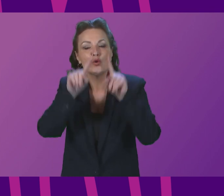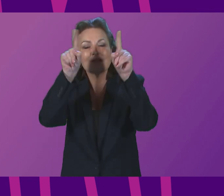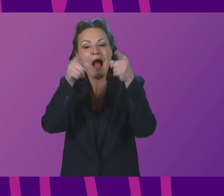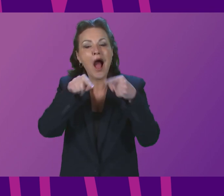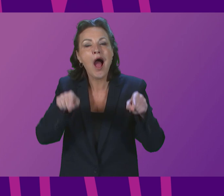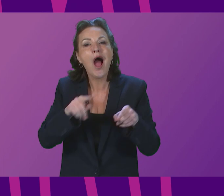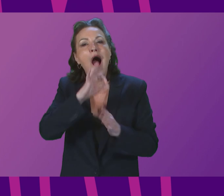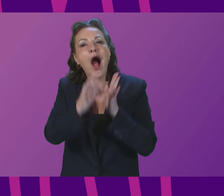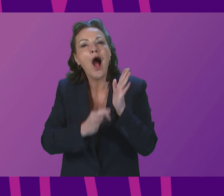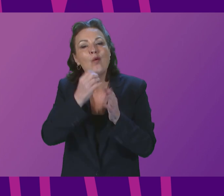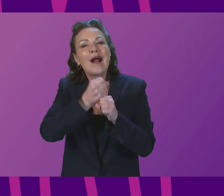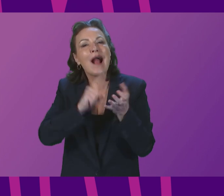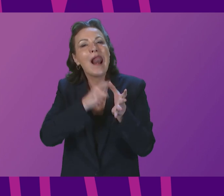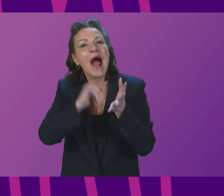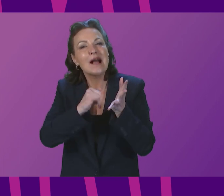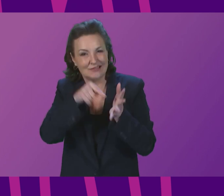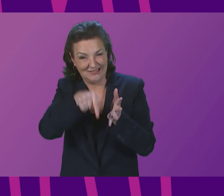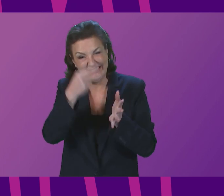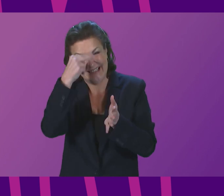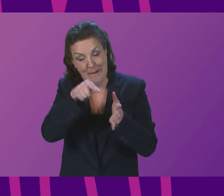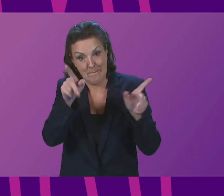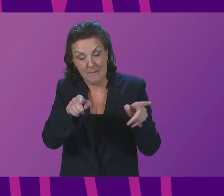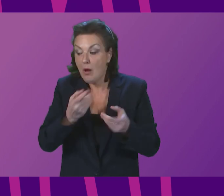Hourglass is funded by the Home Office to provide a service in England.